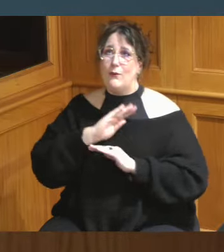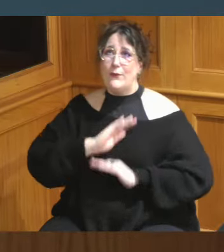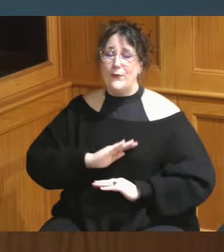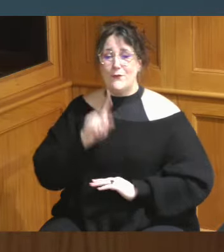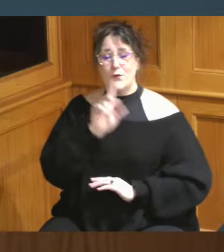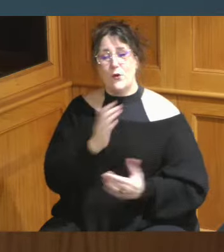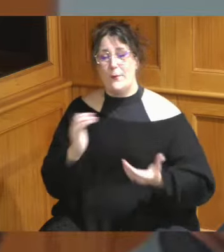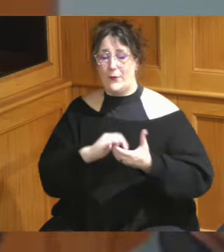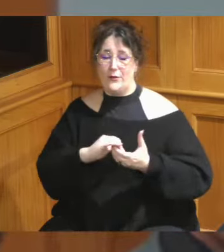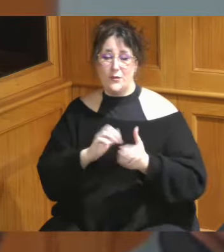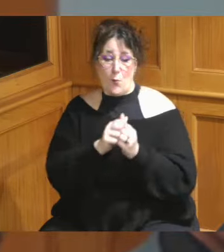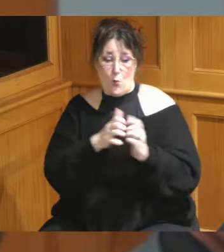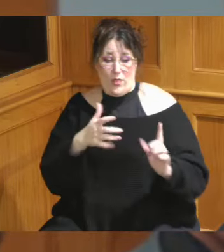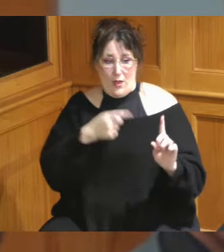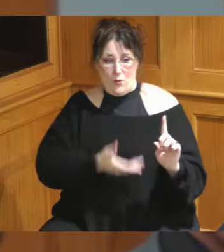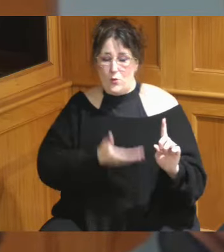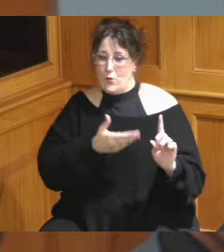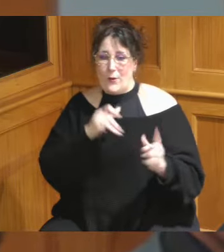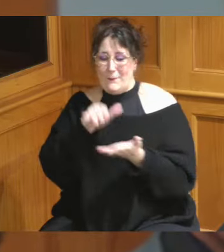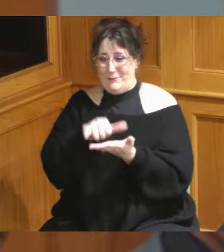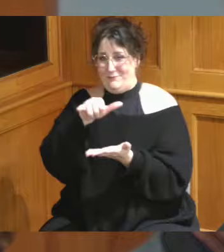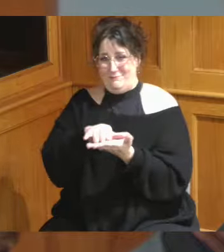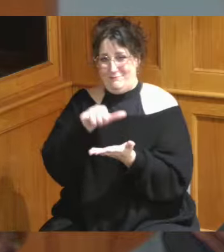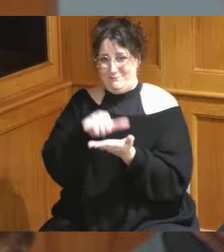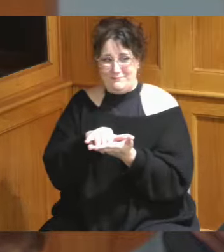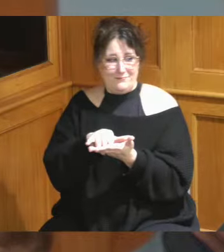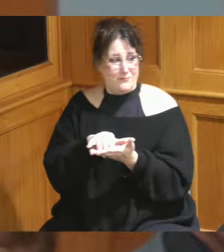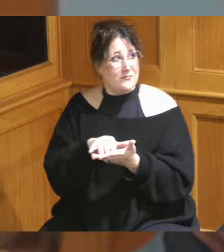it wouldn't have happened without you. I do want to mention that Sheriff Charmaine McGuffy,